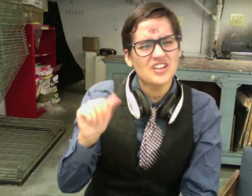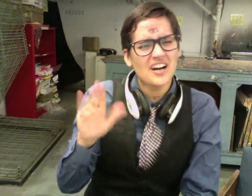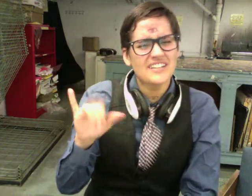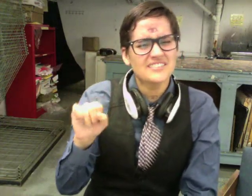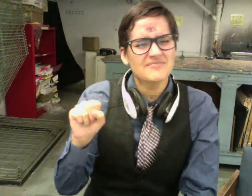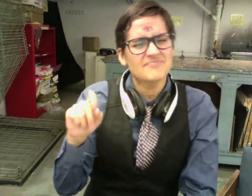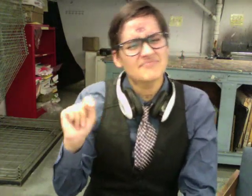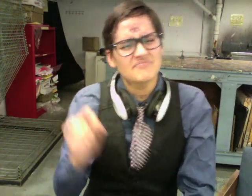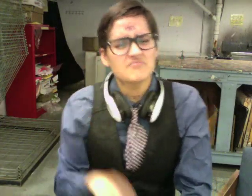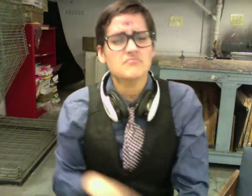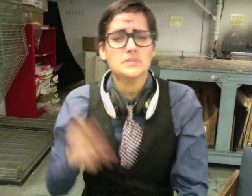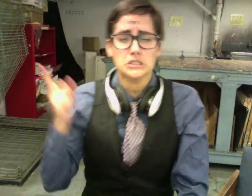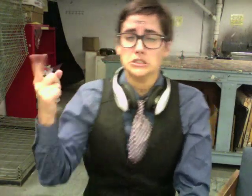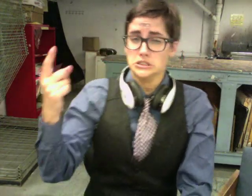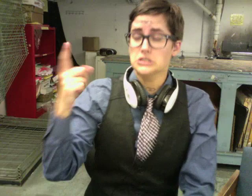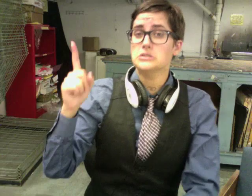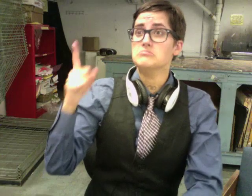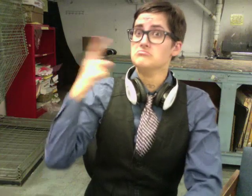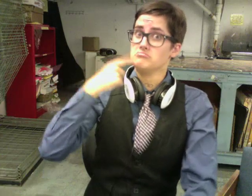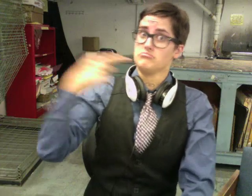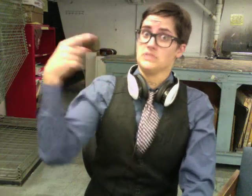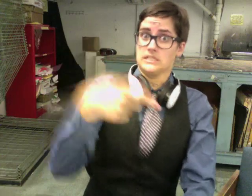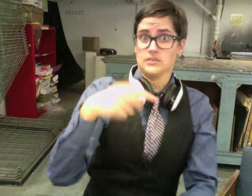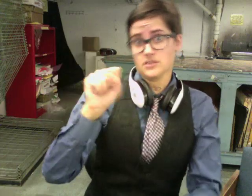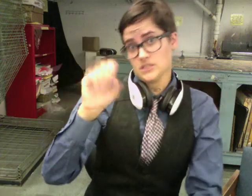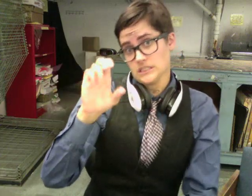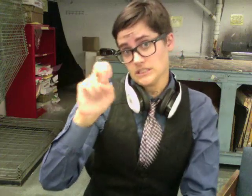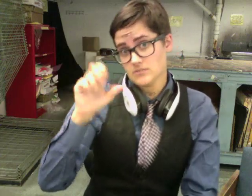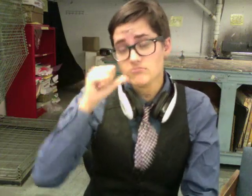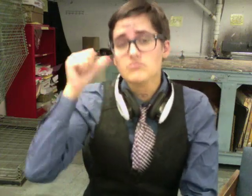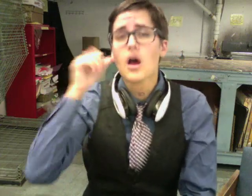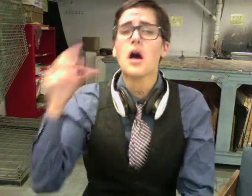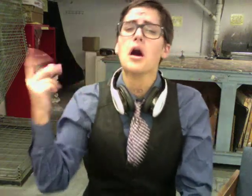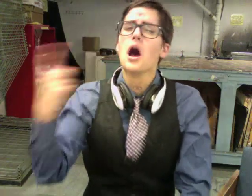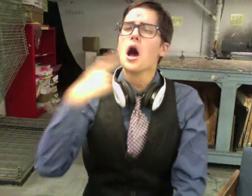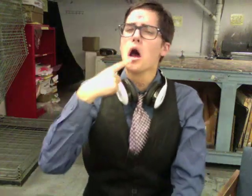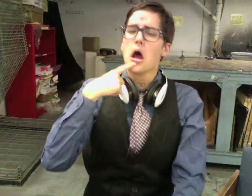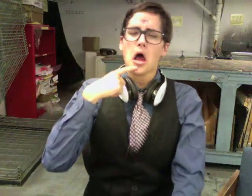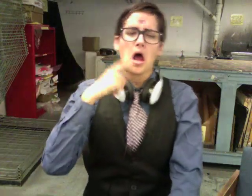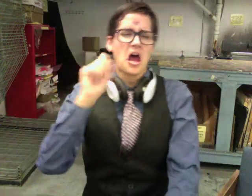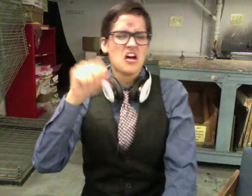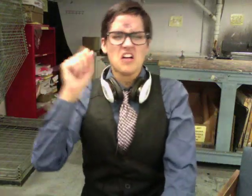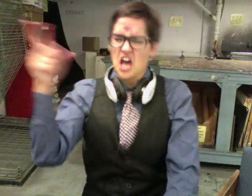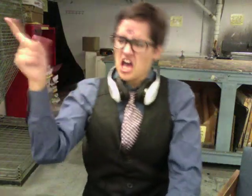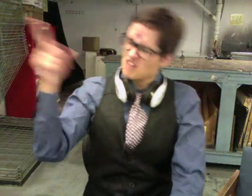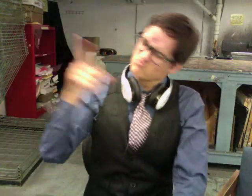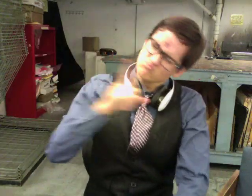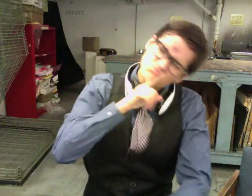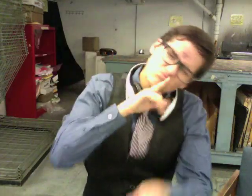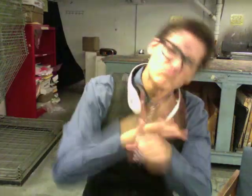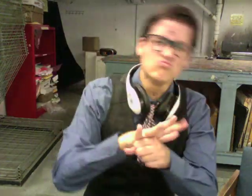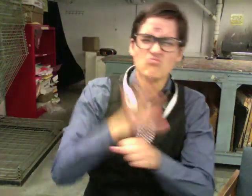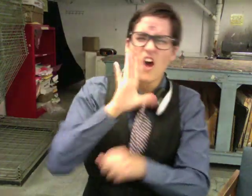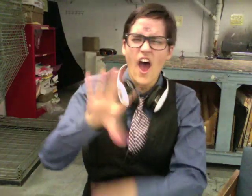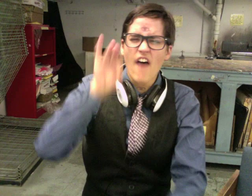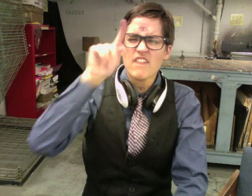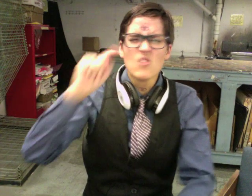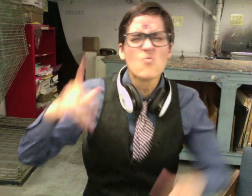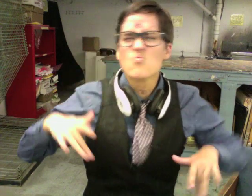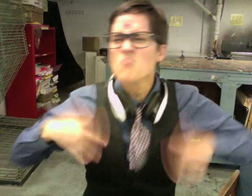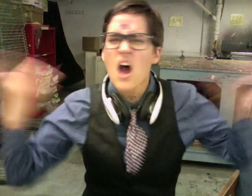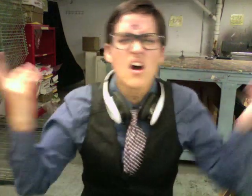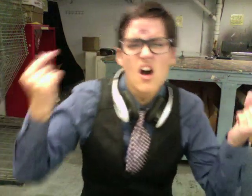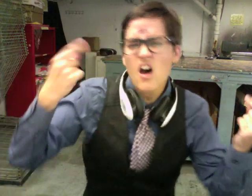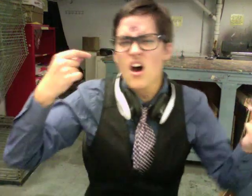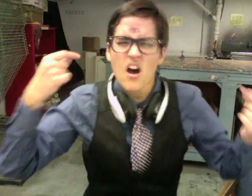appeared on the scene and swore that he would discover the truth. No one responded because